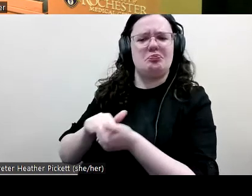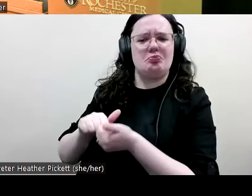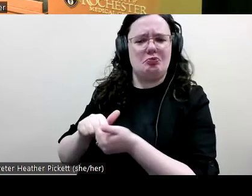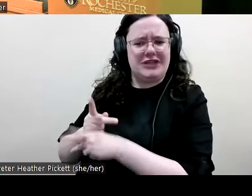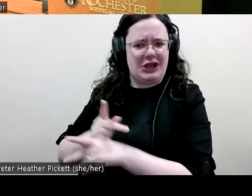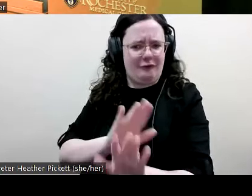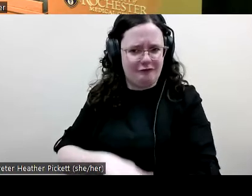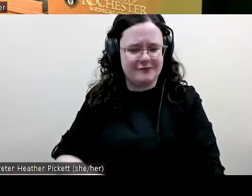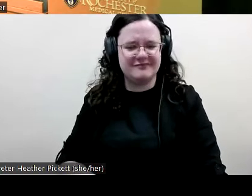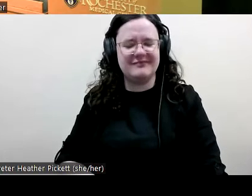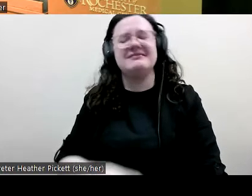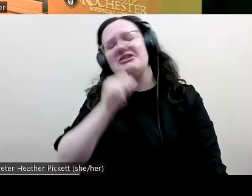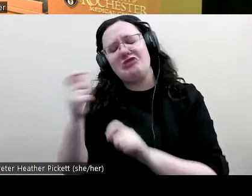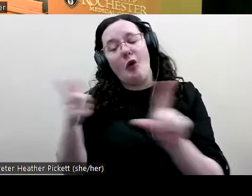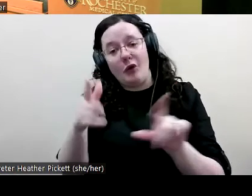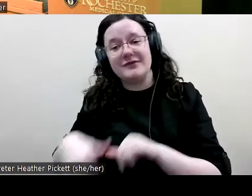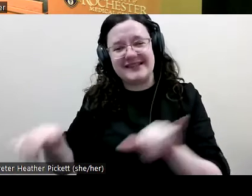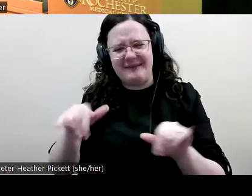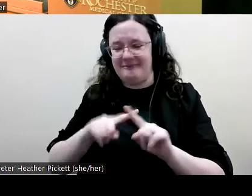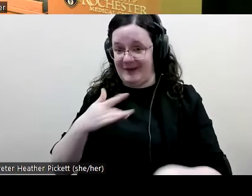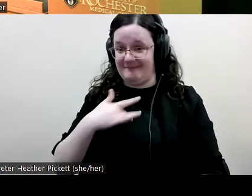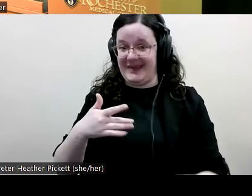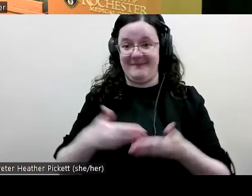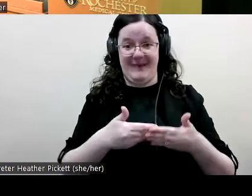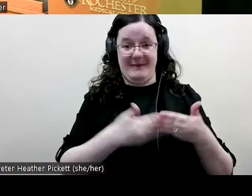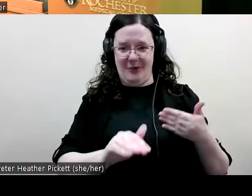a lot when someone has a baby right you know you might have saying you know I'm going to